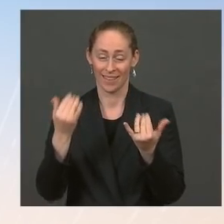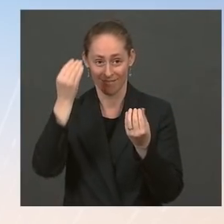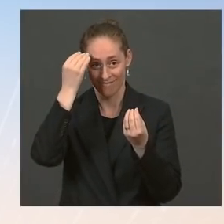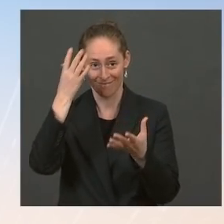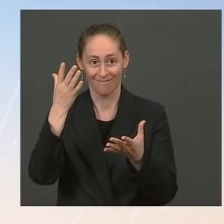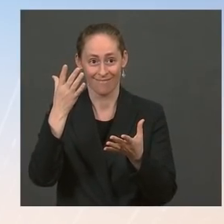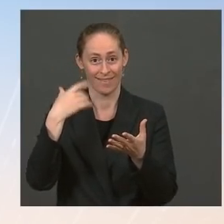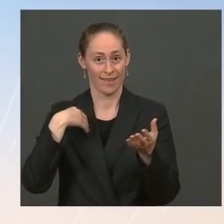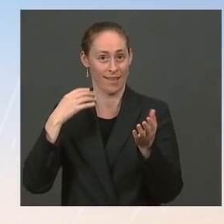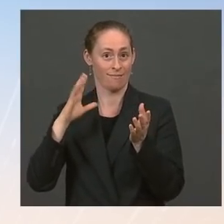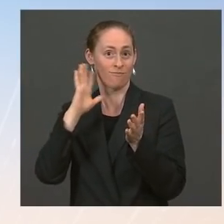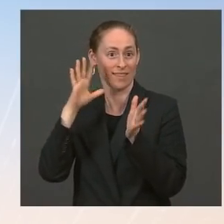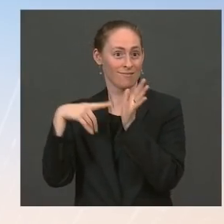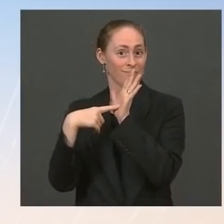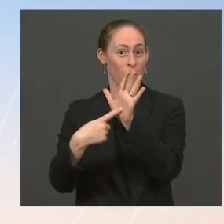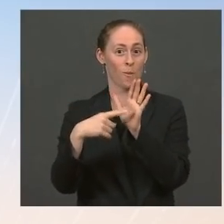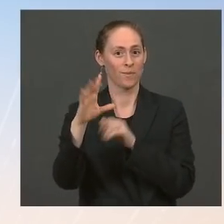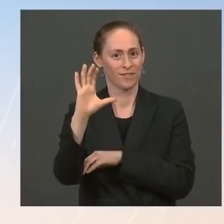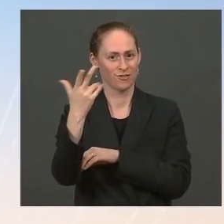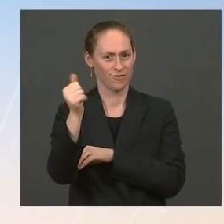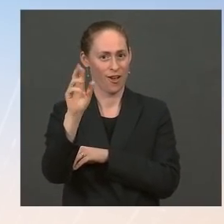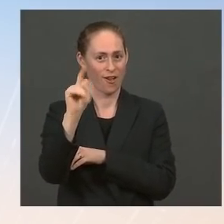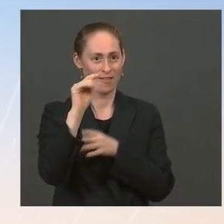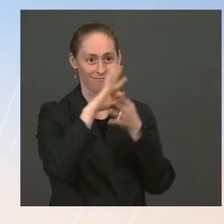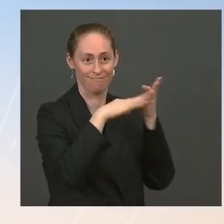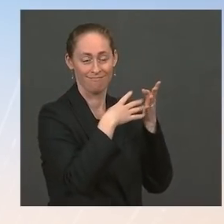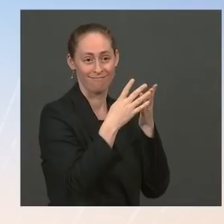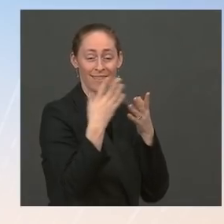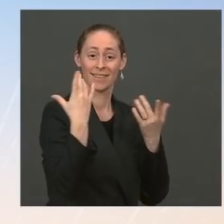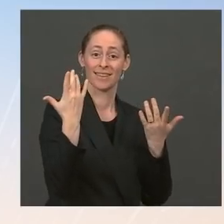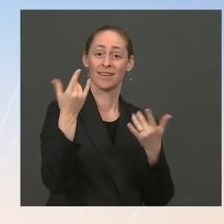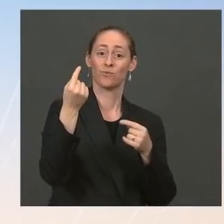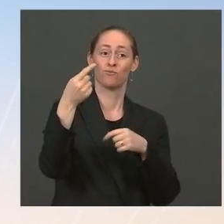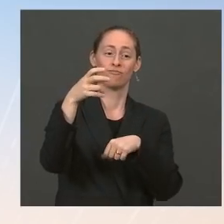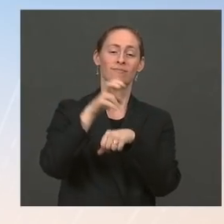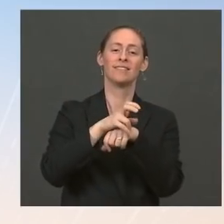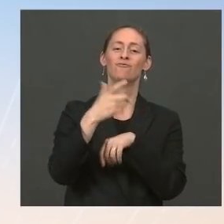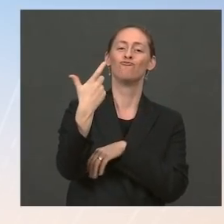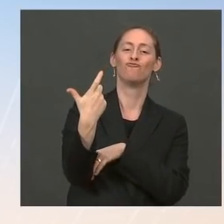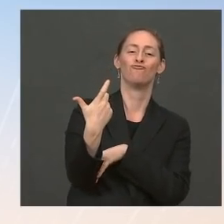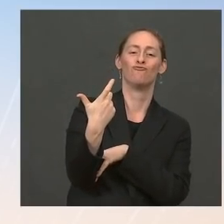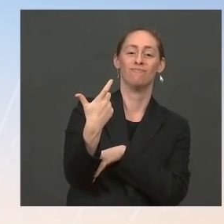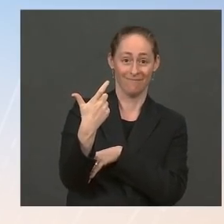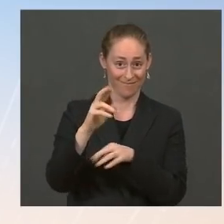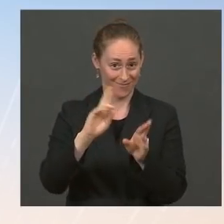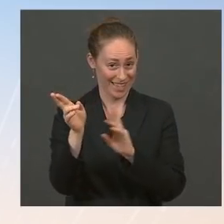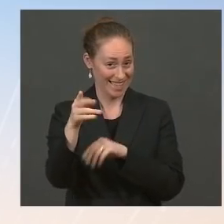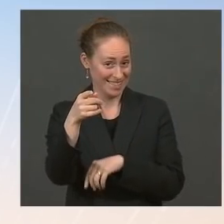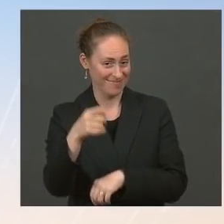to begin our briefing today. Settle in, everyone. Just to give you all an update and really give the American people an update